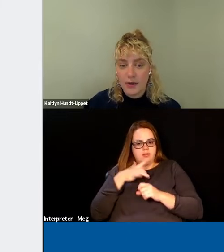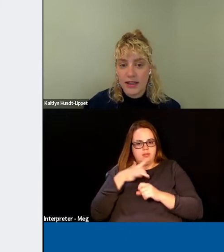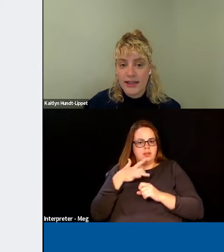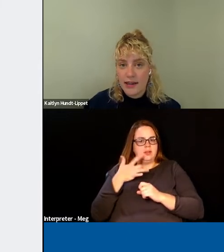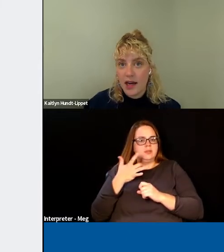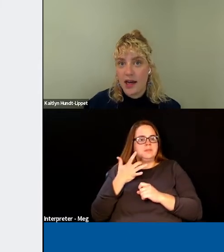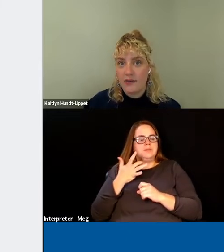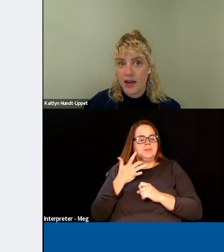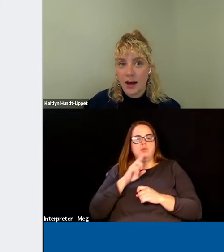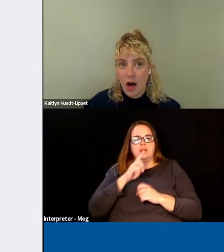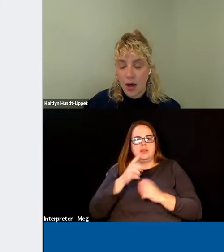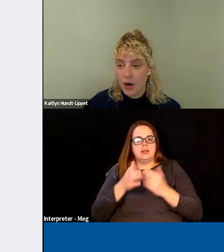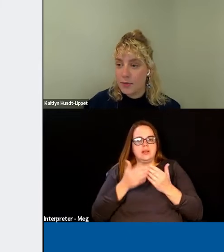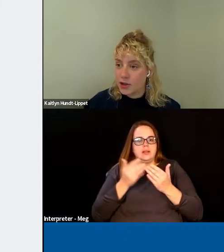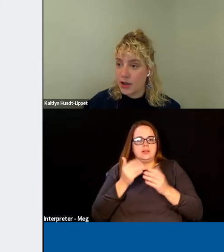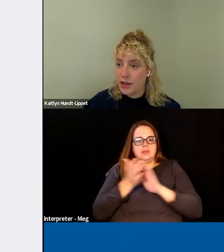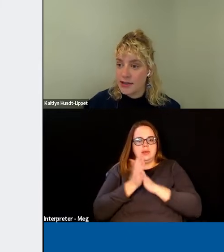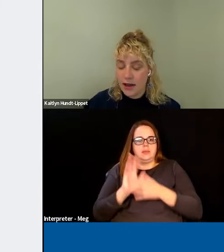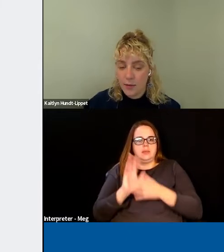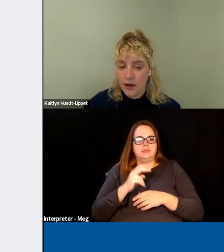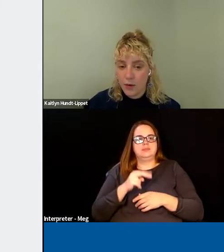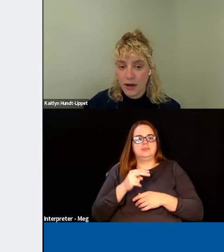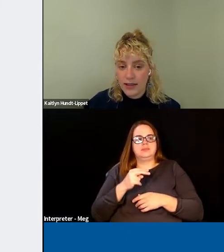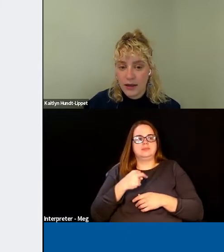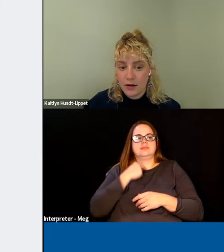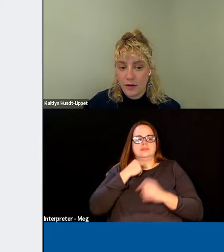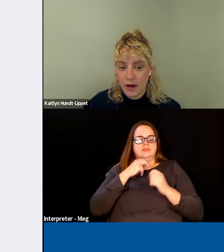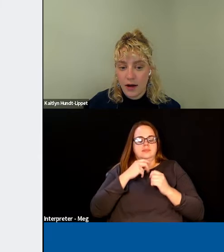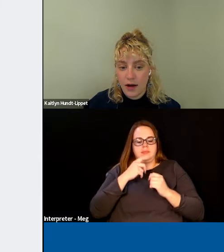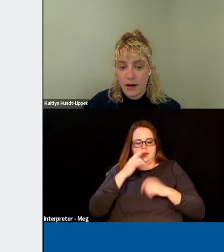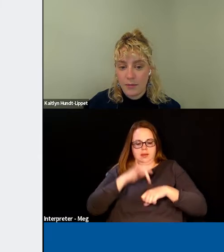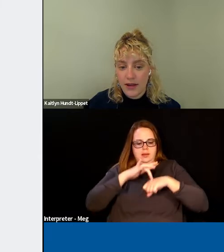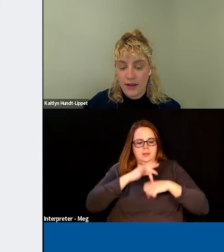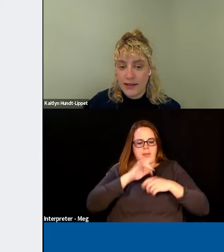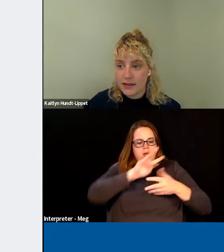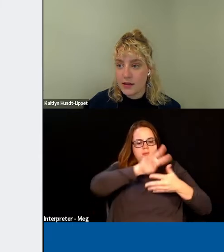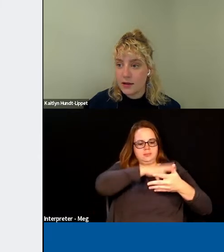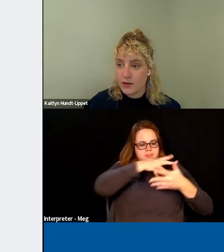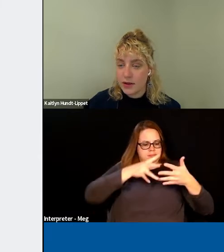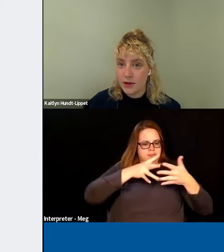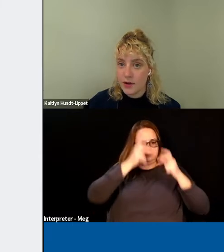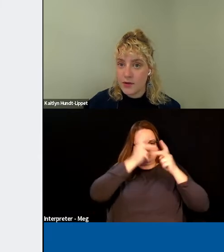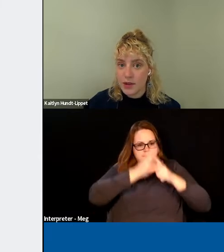It's really easy to get caught up on metrics and quantitative methods in user interviews,